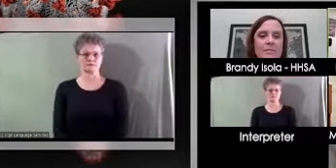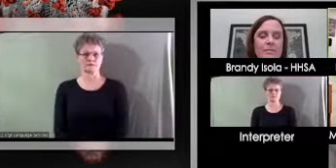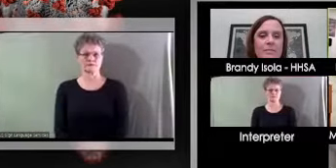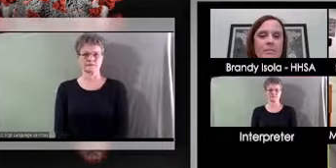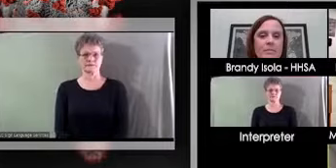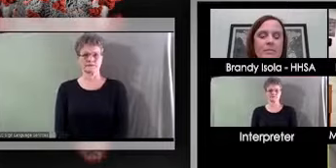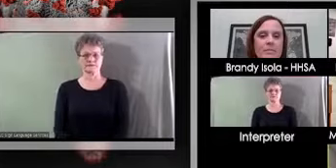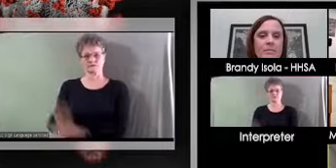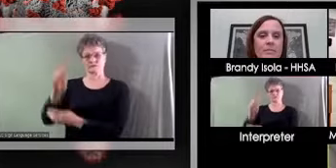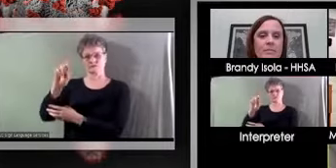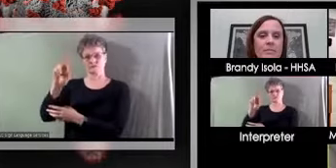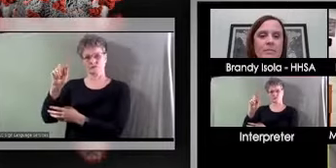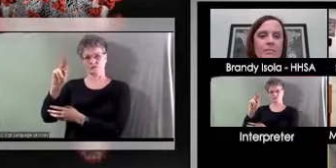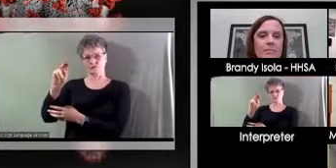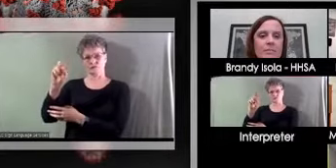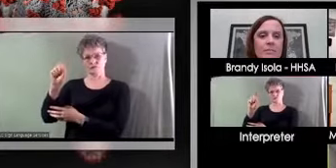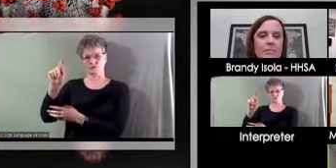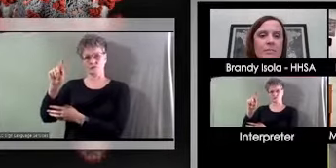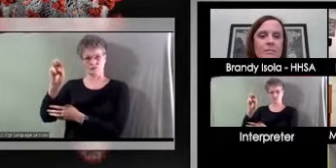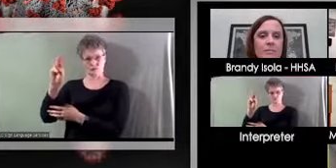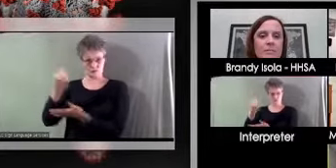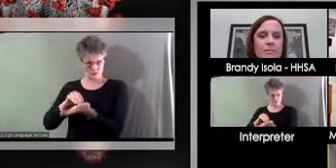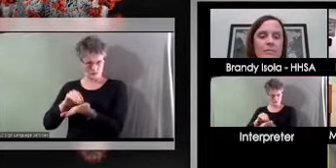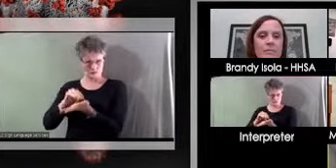Good morning, everybody. I don't have any specific updates. We're just